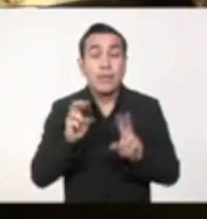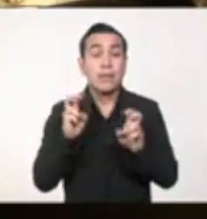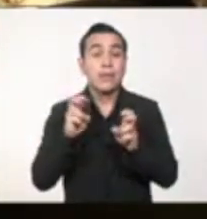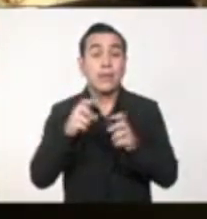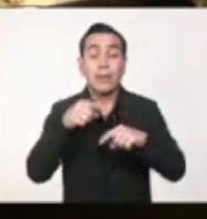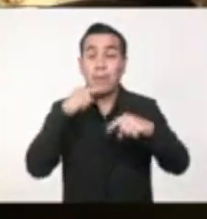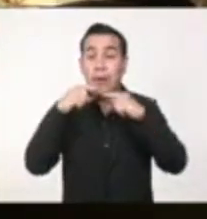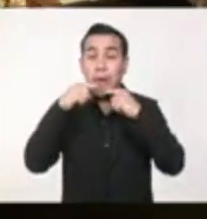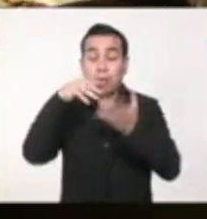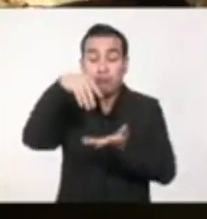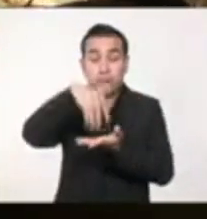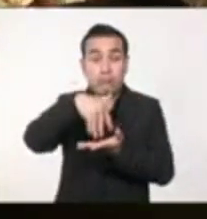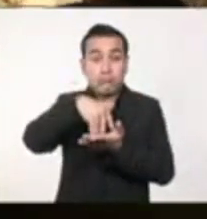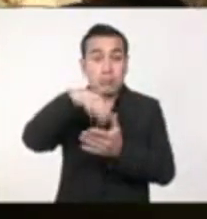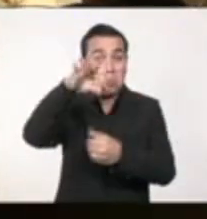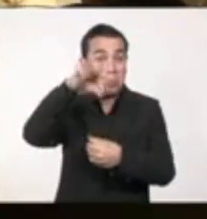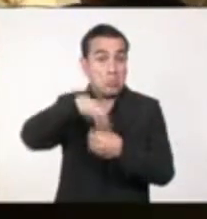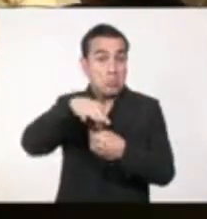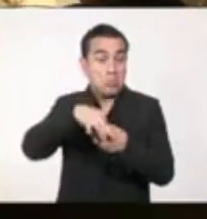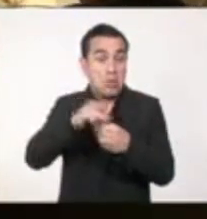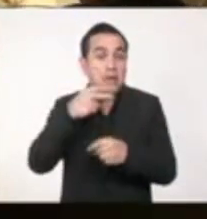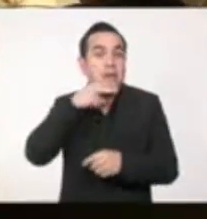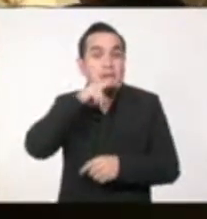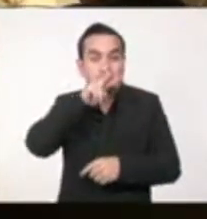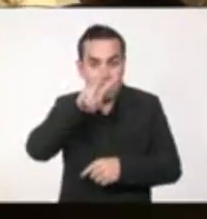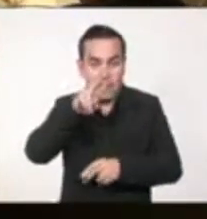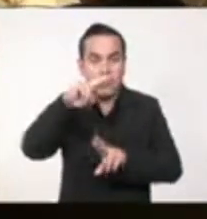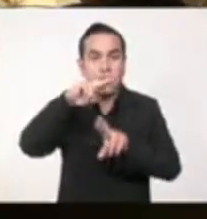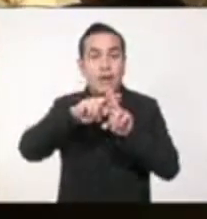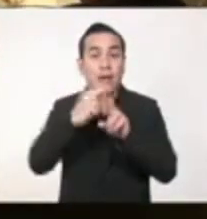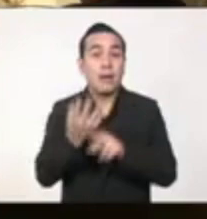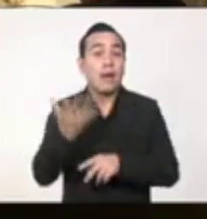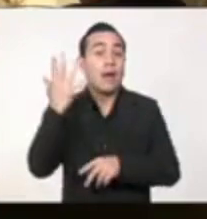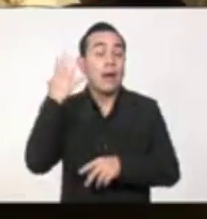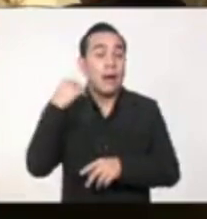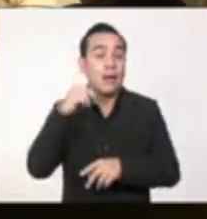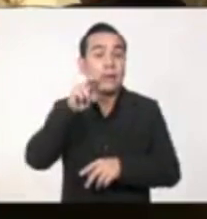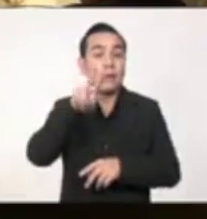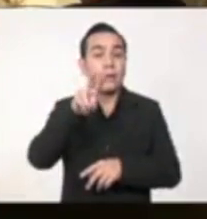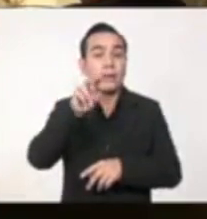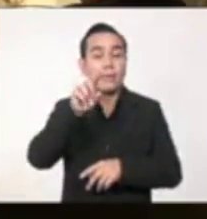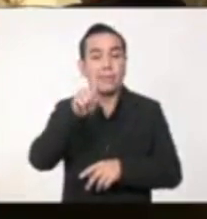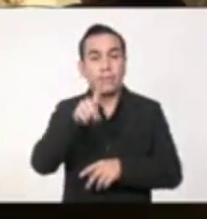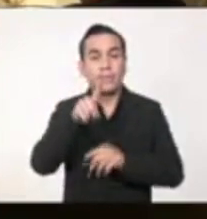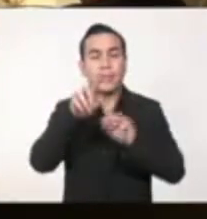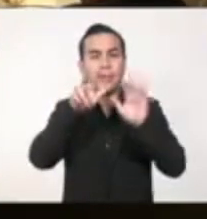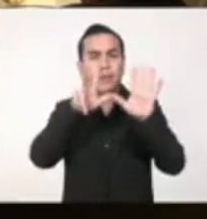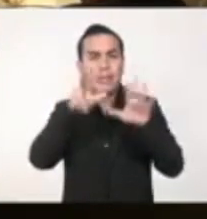people voted badly than bad, for Arena, and for the FMLN in the two one thousand and eighteen, and since they had a number of seats in